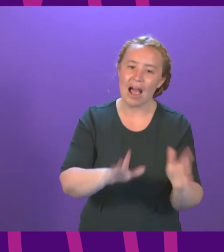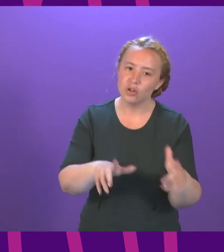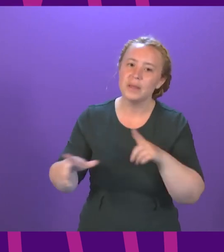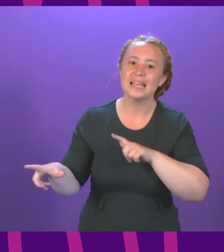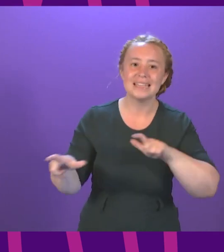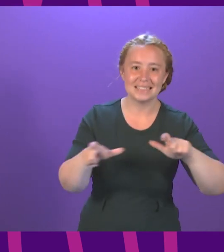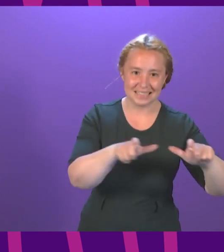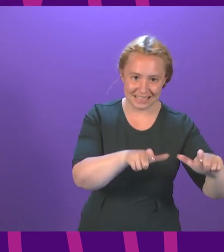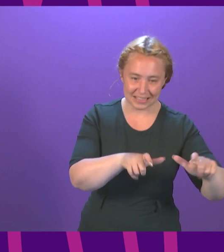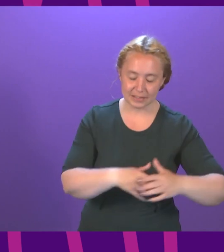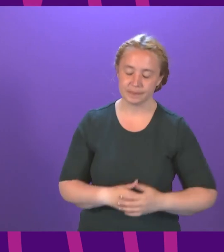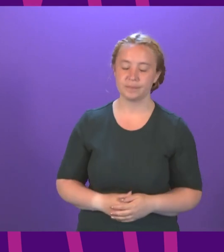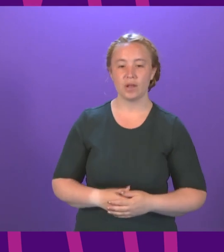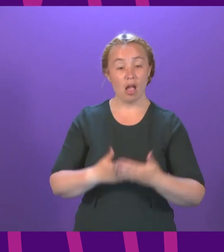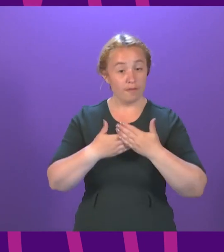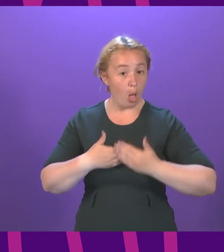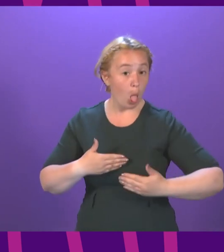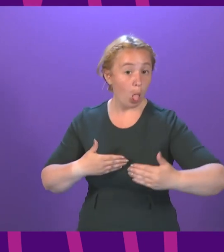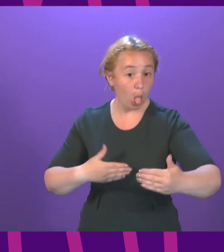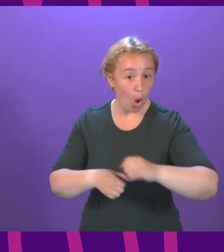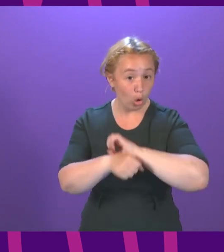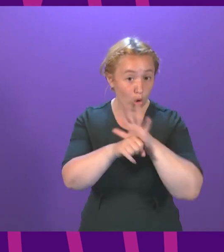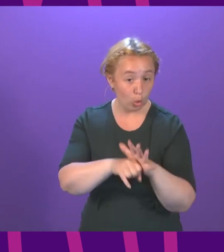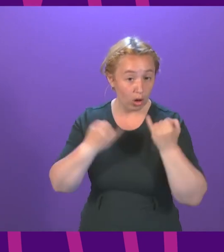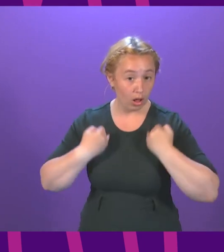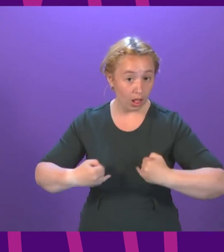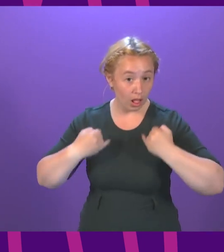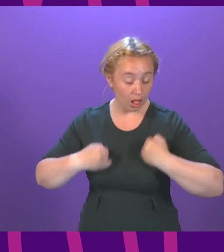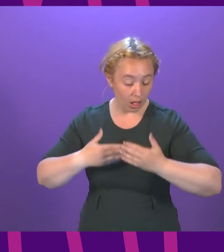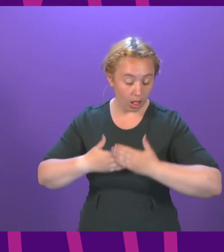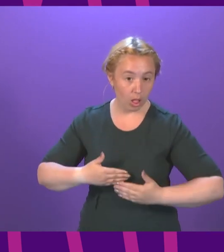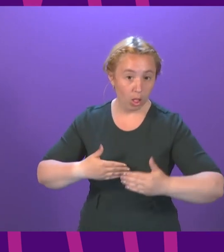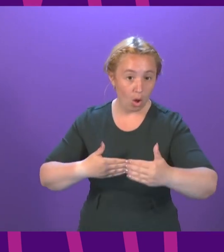With regard to long Covid, we will take the necessary steps. We have invested heavily